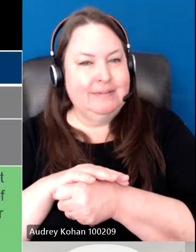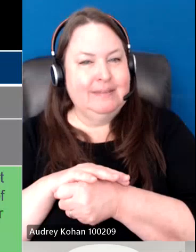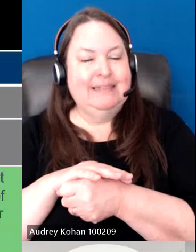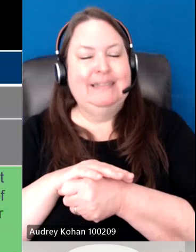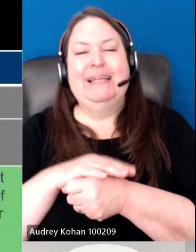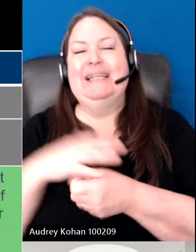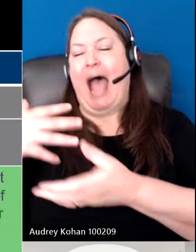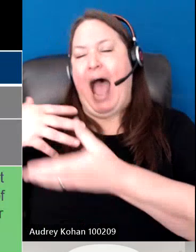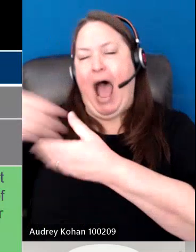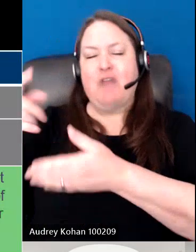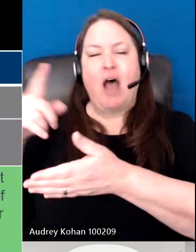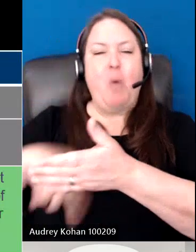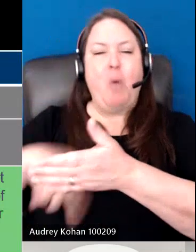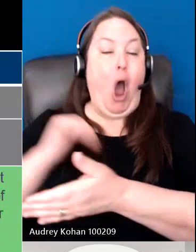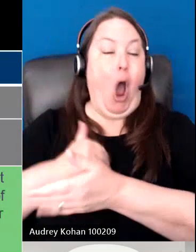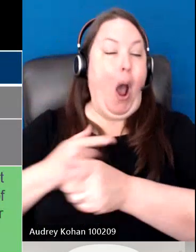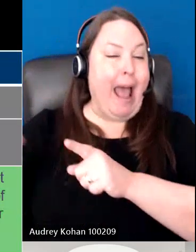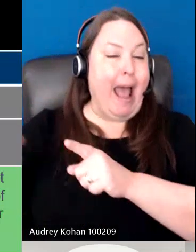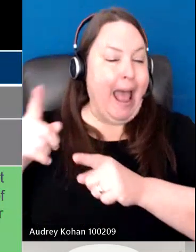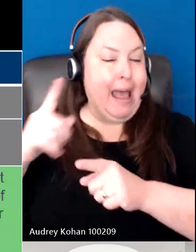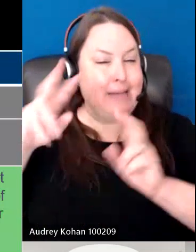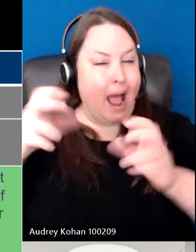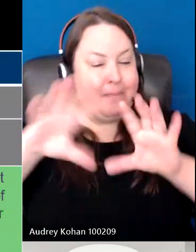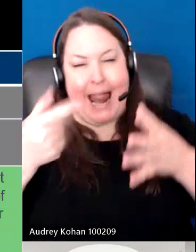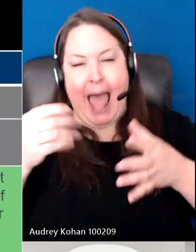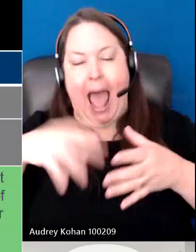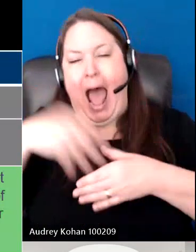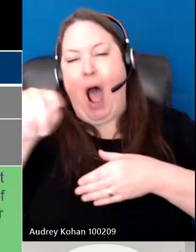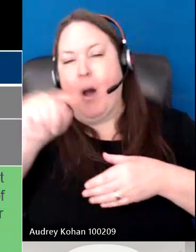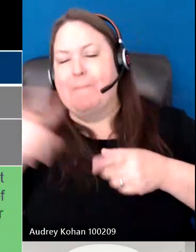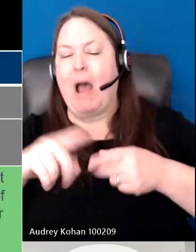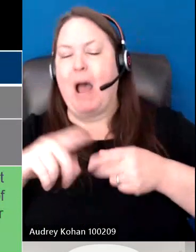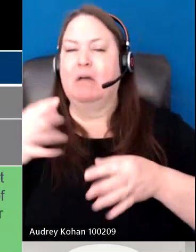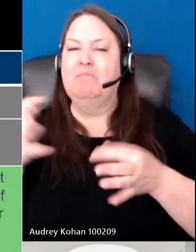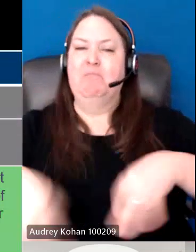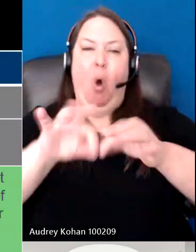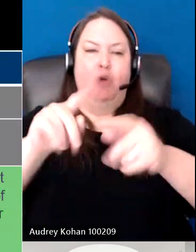what our our main topics are but it's worth um hitting quickly at the beginning then we are